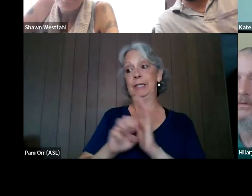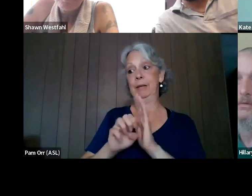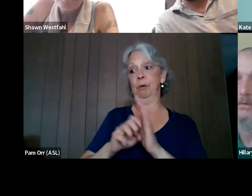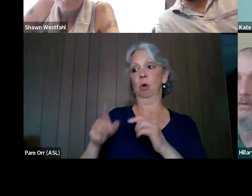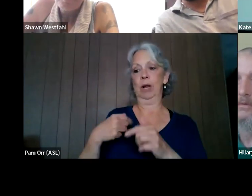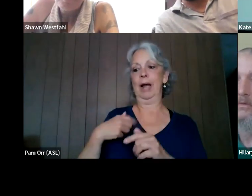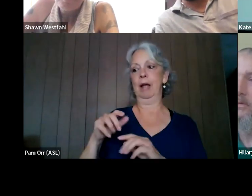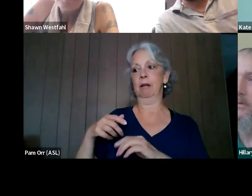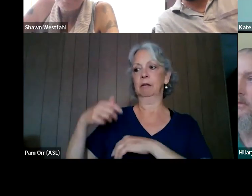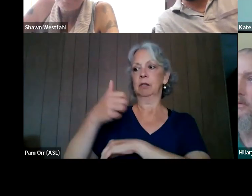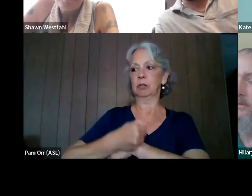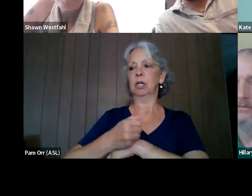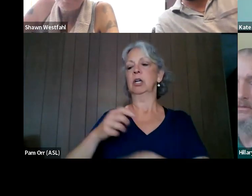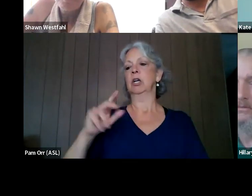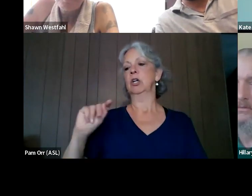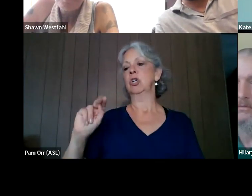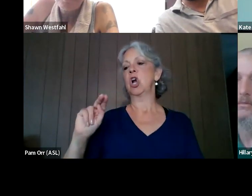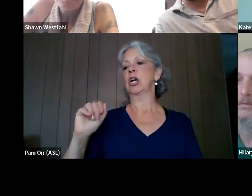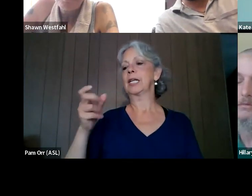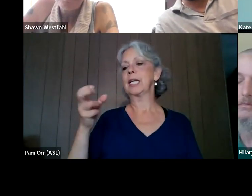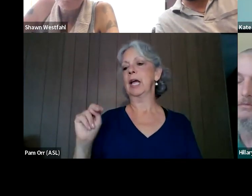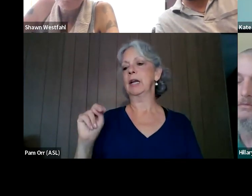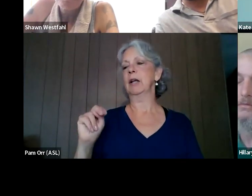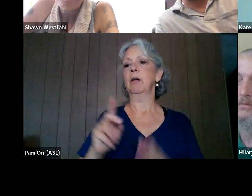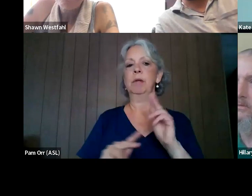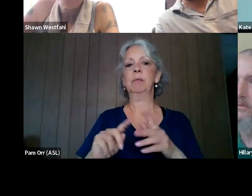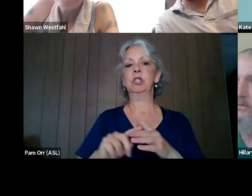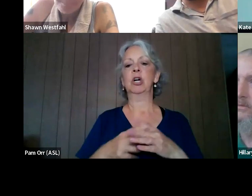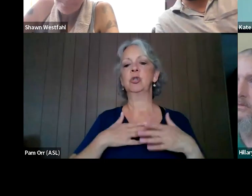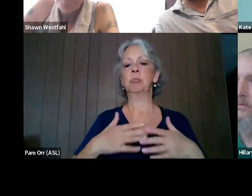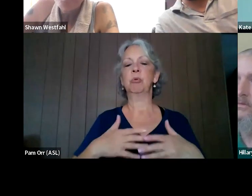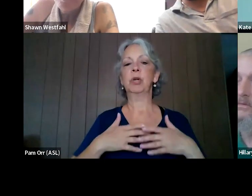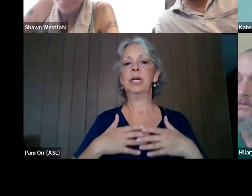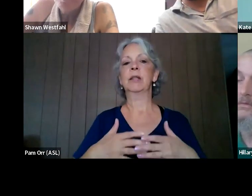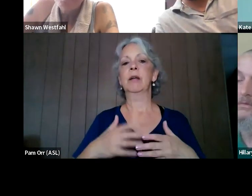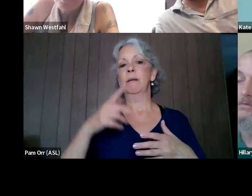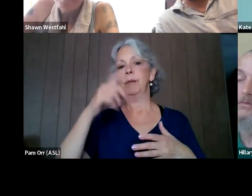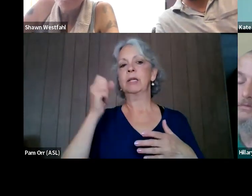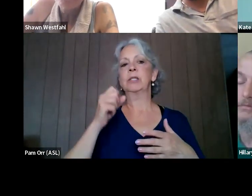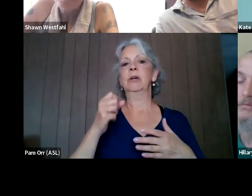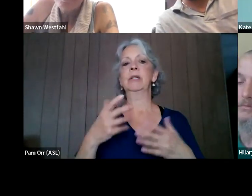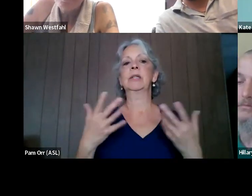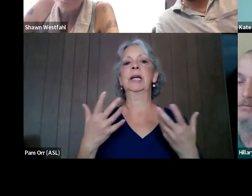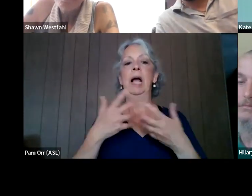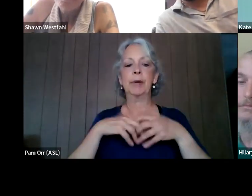you know, they'll start to breathe because they're having a combination of a fentanyl and xylazine overdose at the same time. So I'll administer the Narcan,